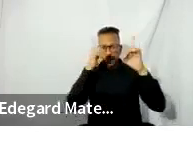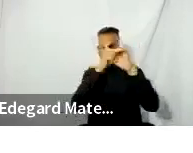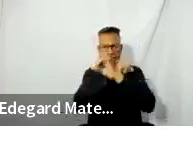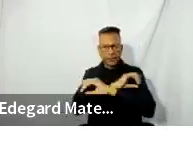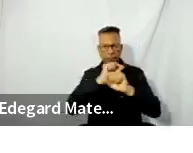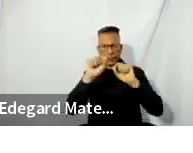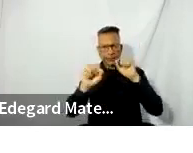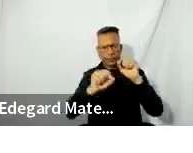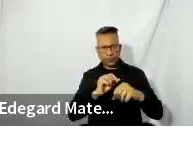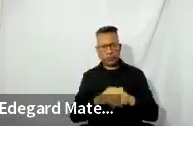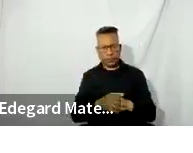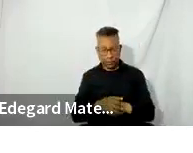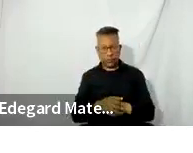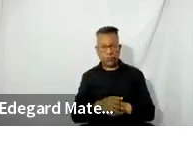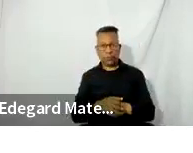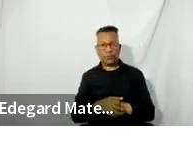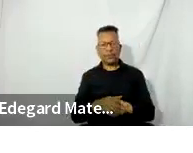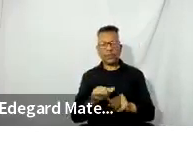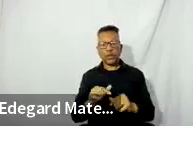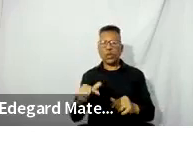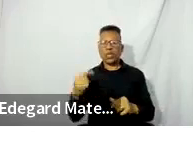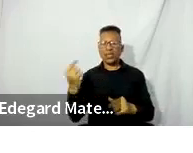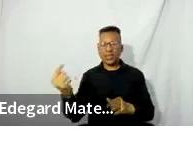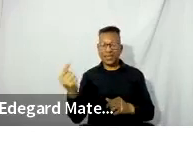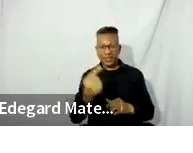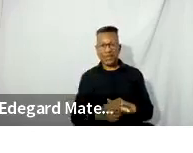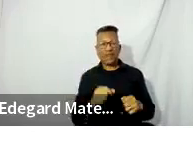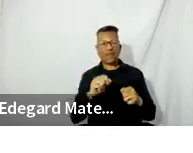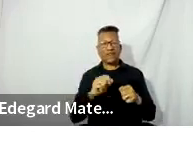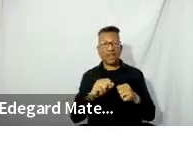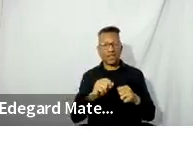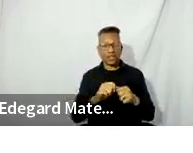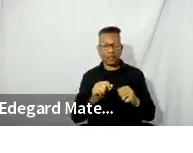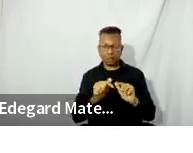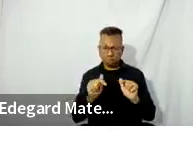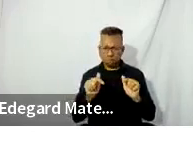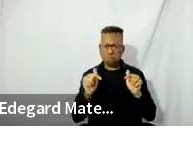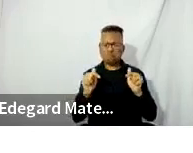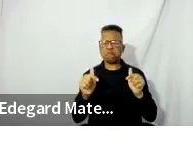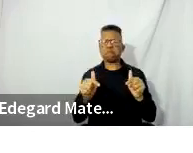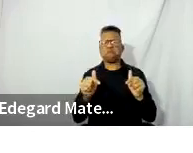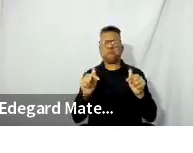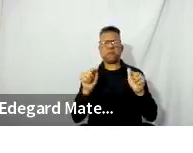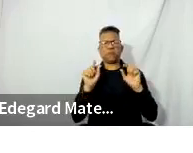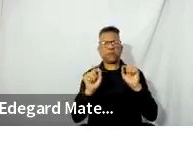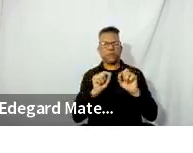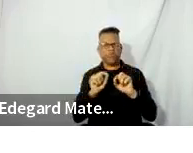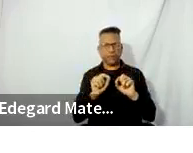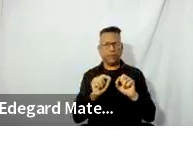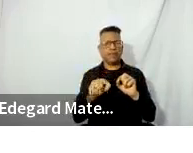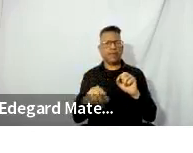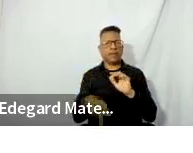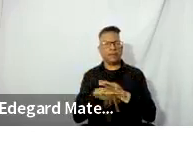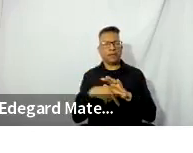stealth, action self action from self action from reaction. it just difficult it's it's difficult to get a